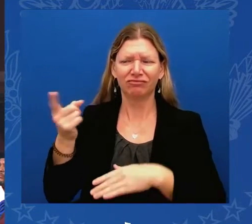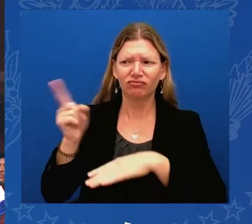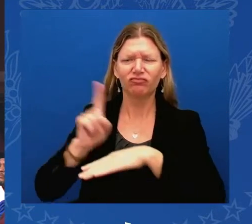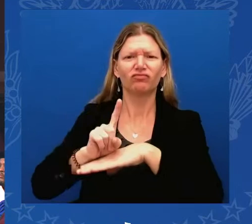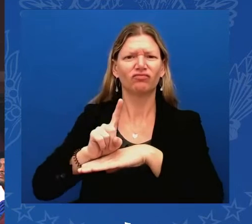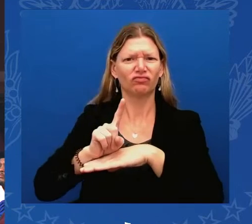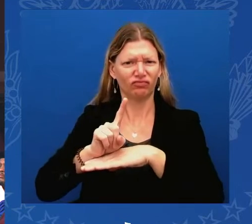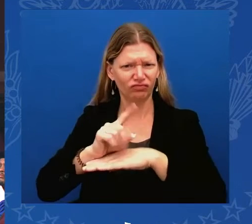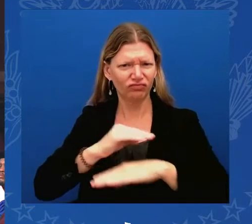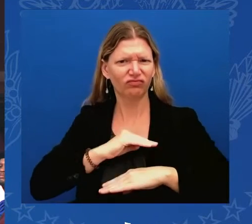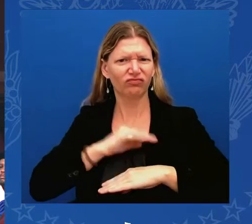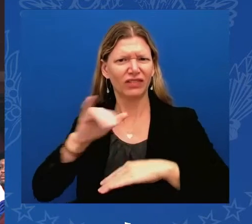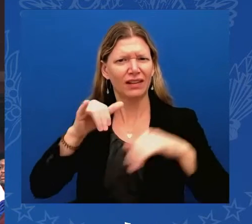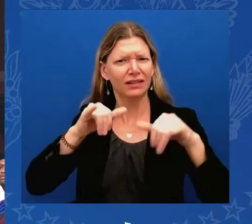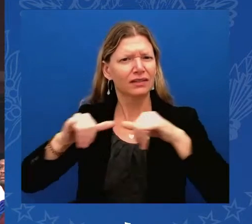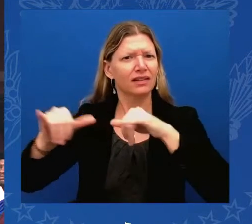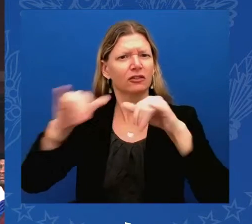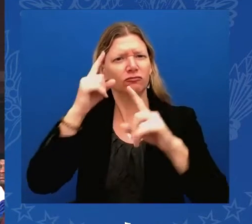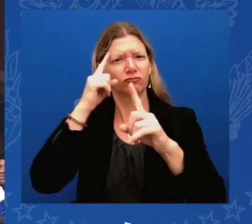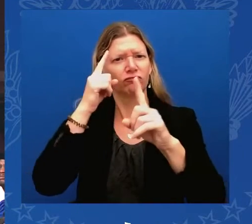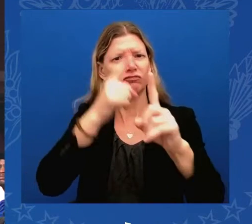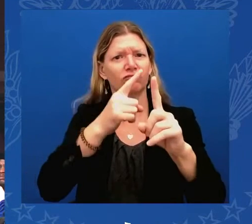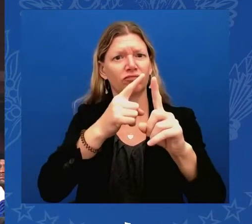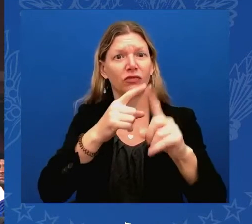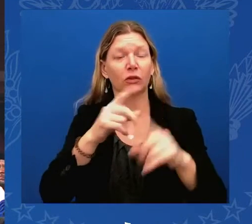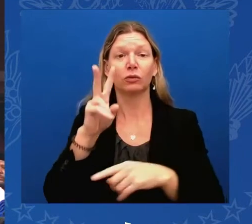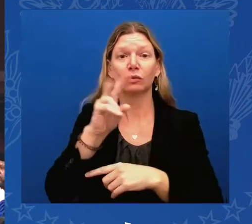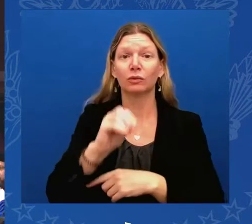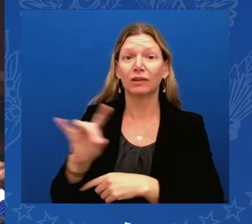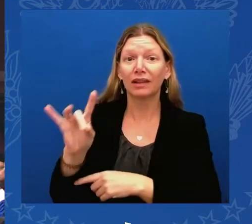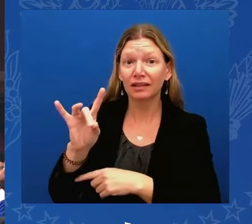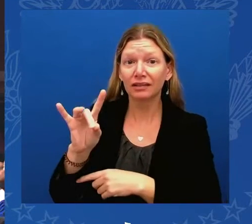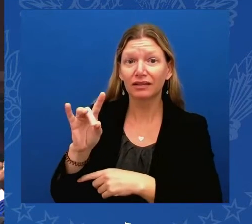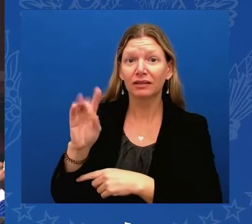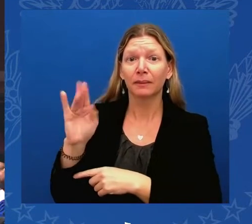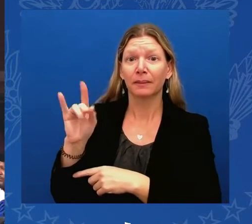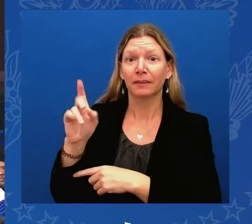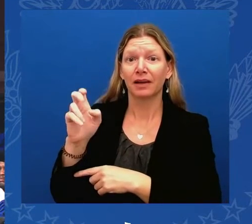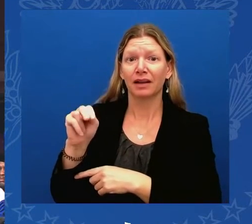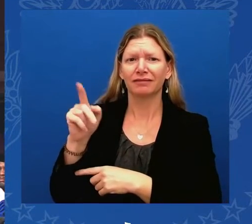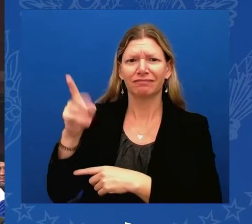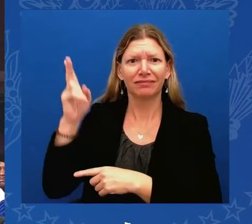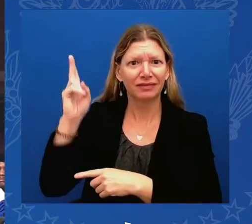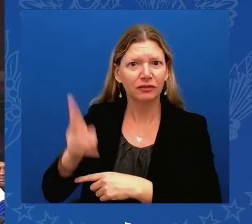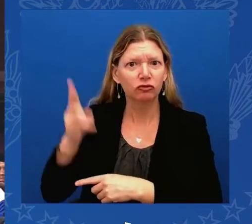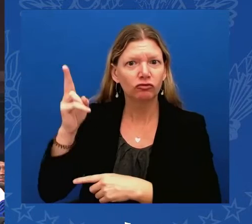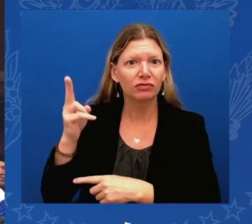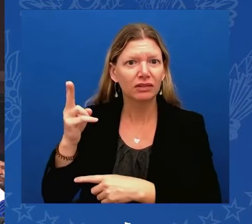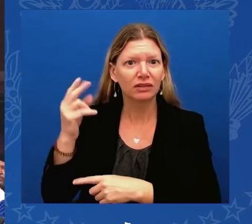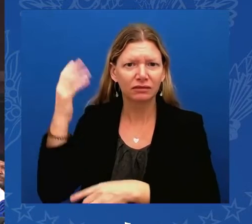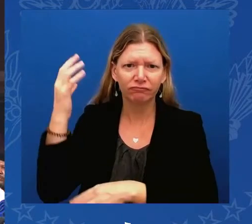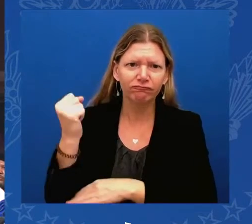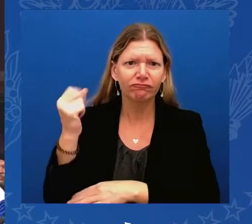this time as Vice President to the country's first black president, Barack Obama.